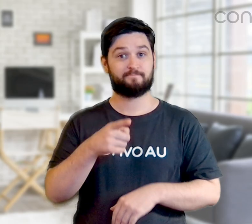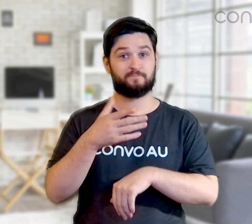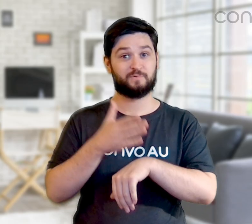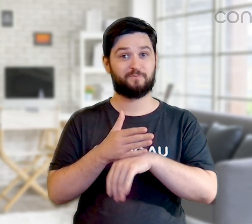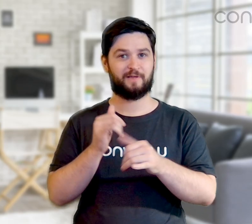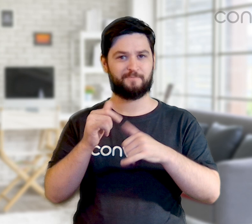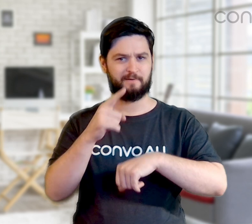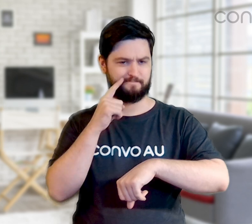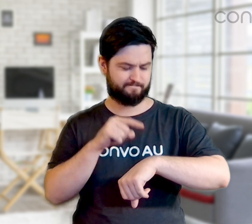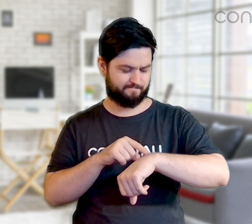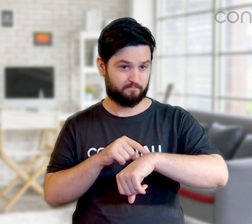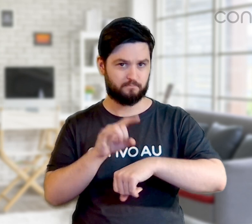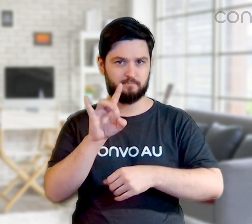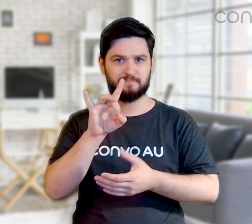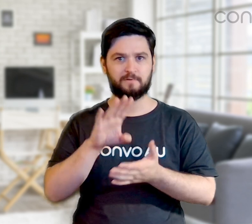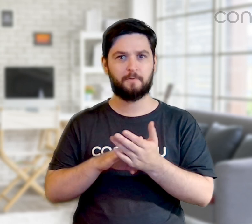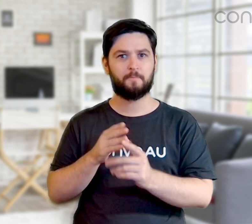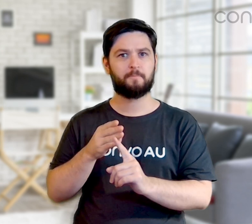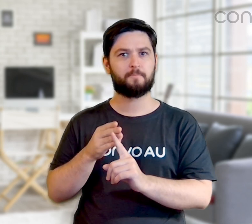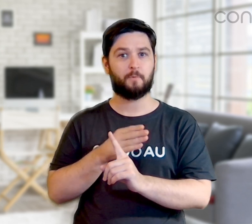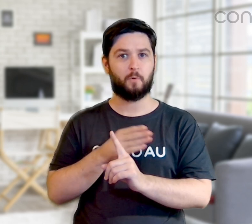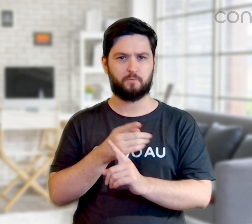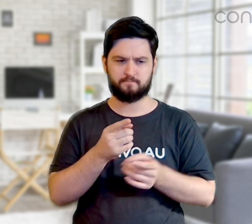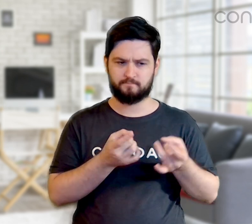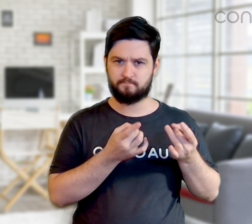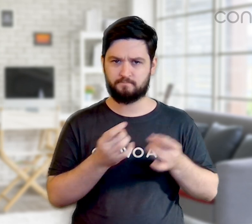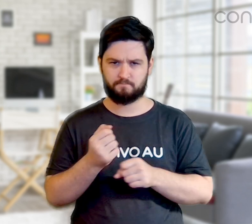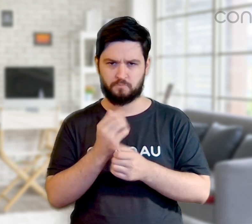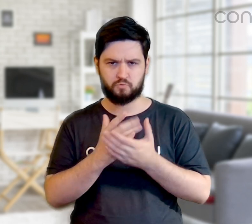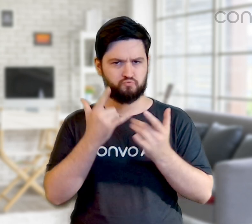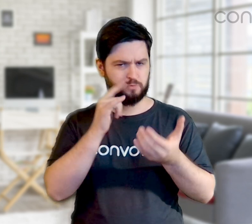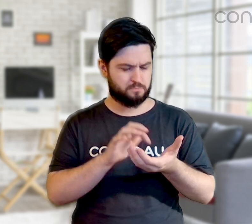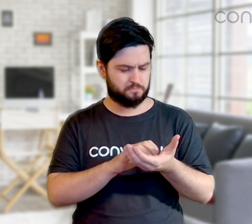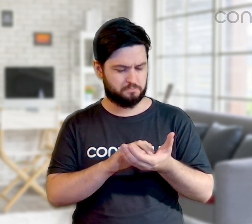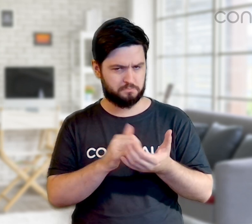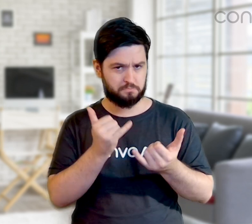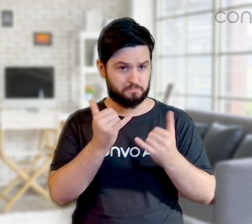3. It is recommended to check your connection and app properly 10 minutes before your job interview.